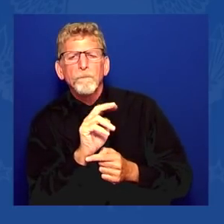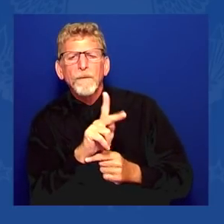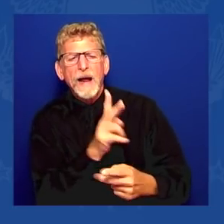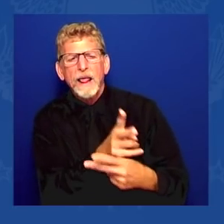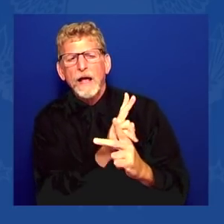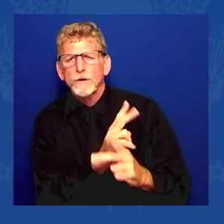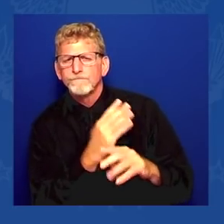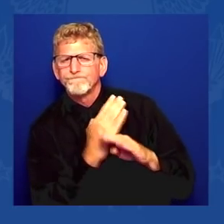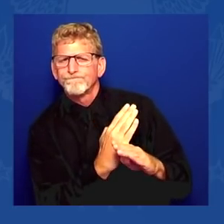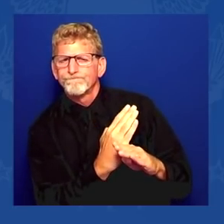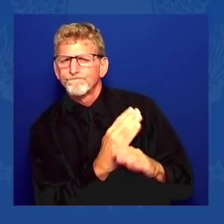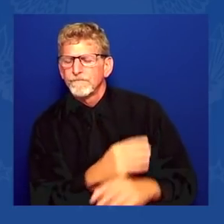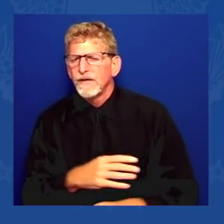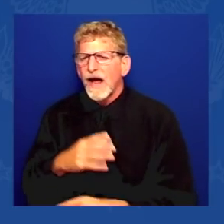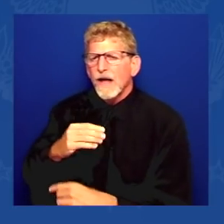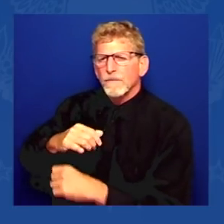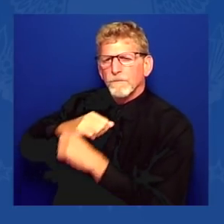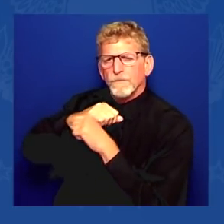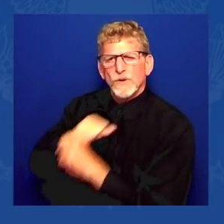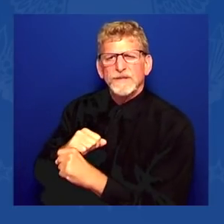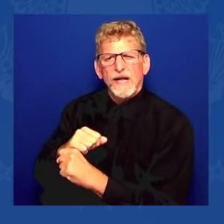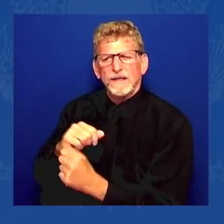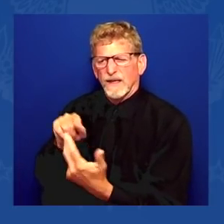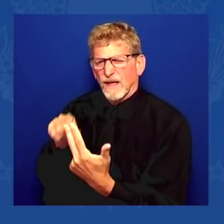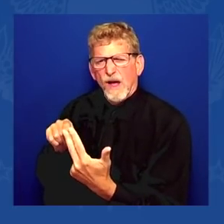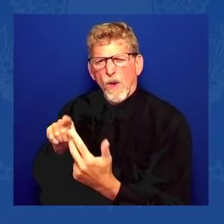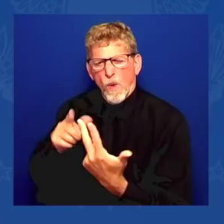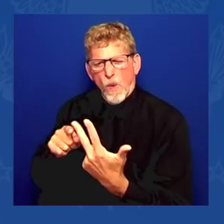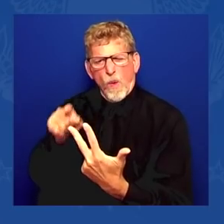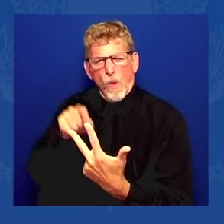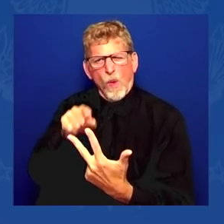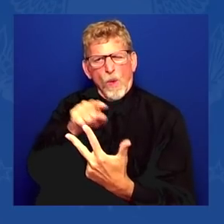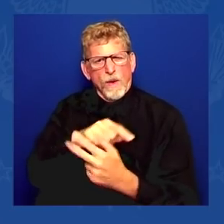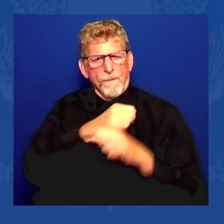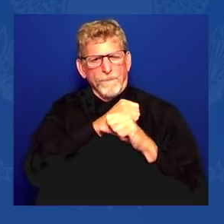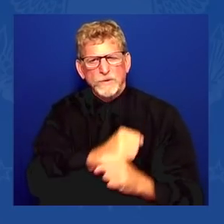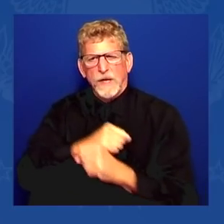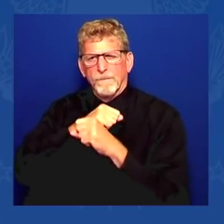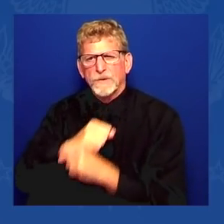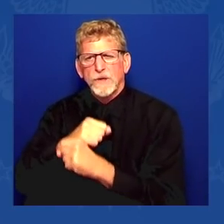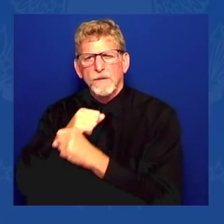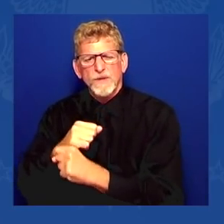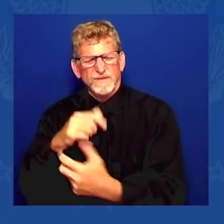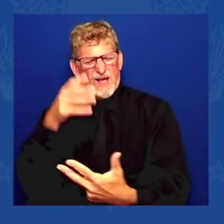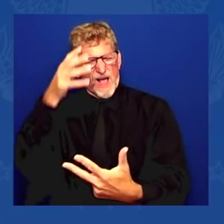to common sense and commitment to the common good, and I want to thank every one of you